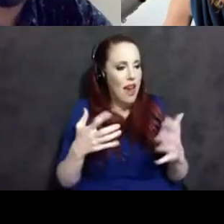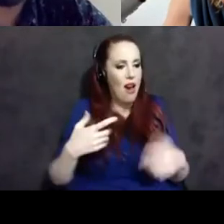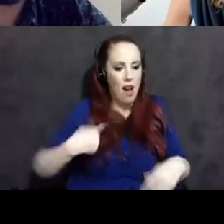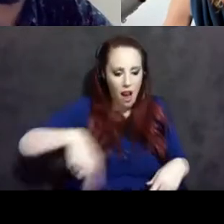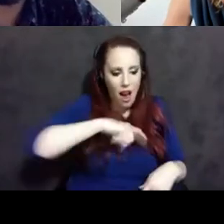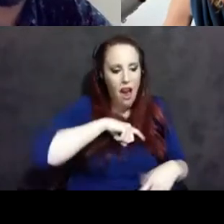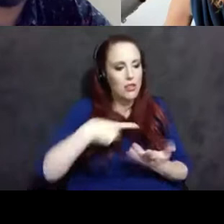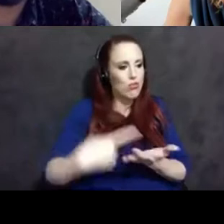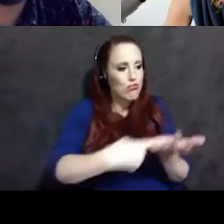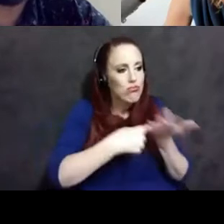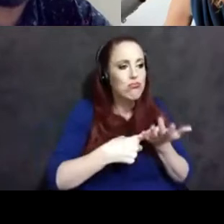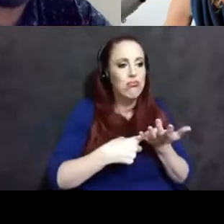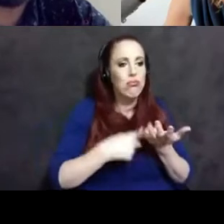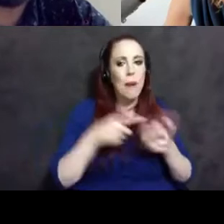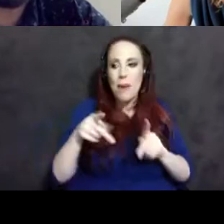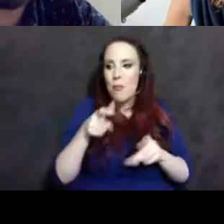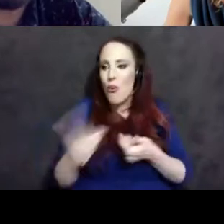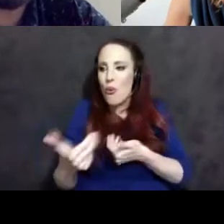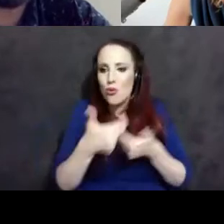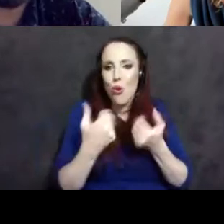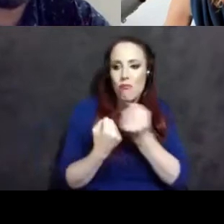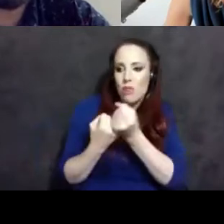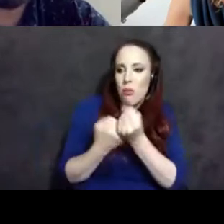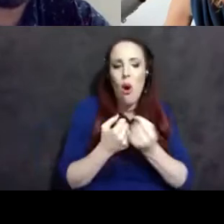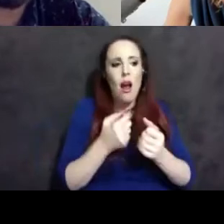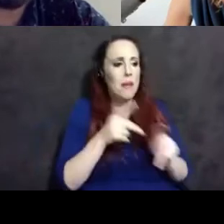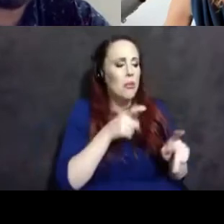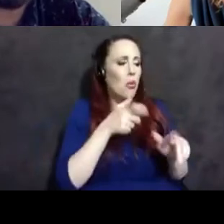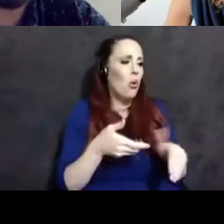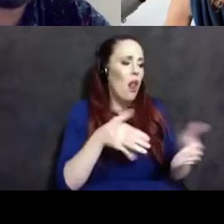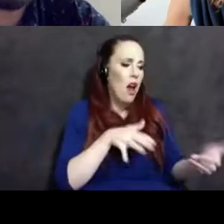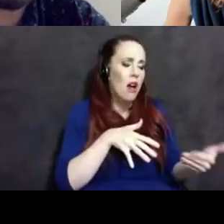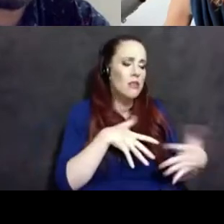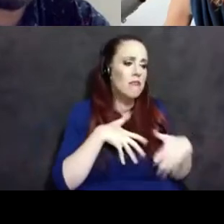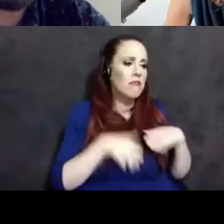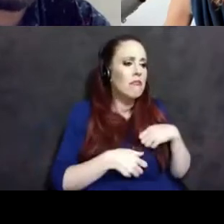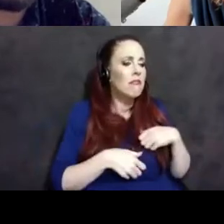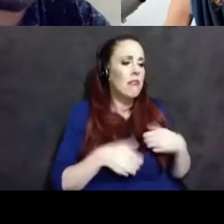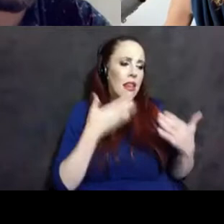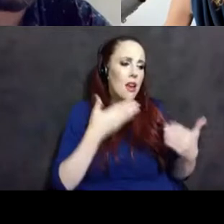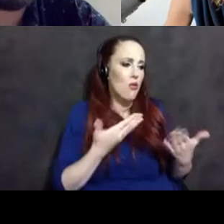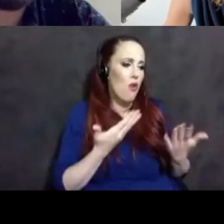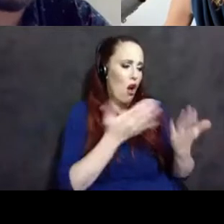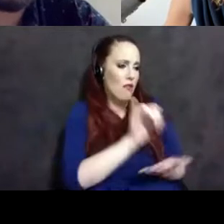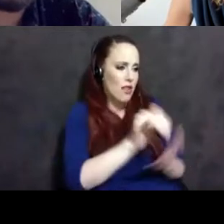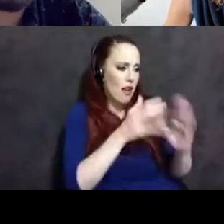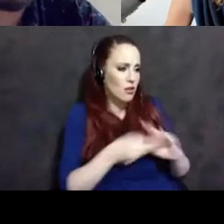Thank you for offering that as a place to start. Thank you, Madelena.